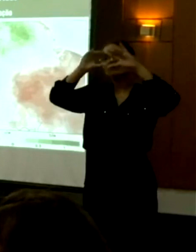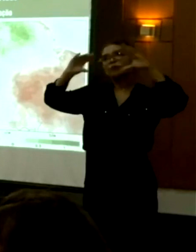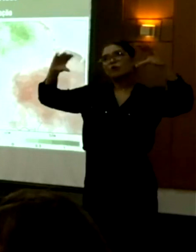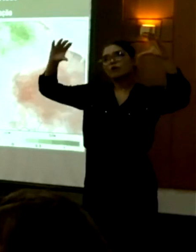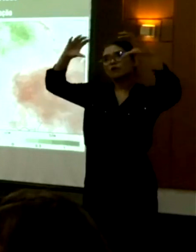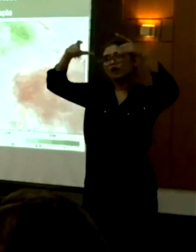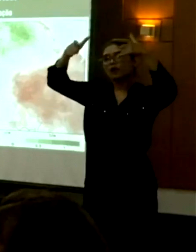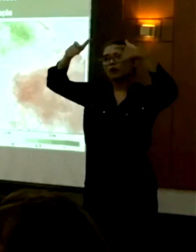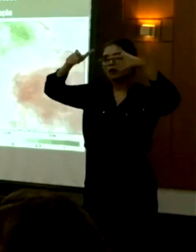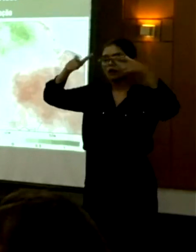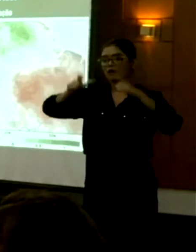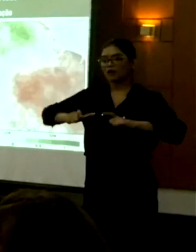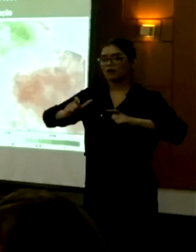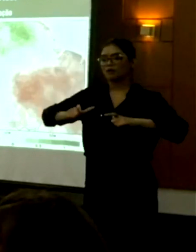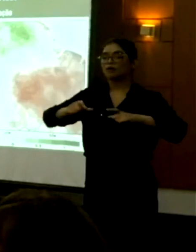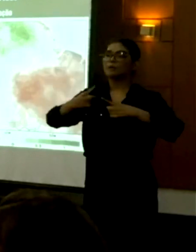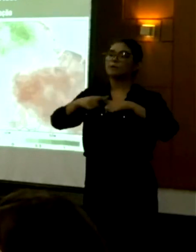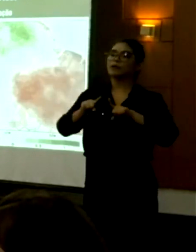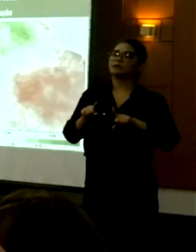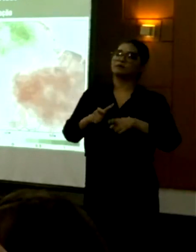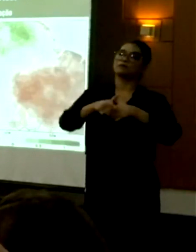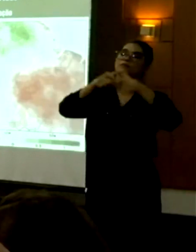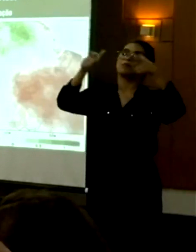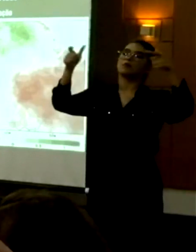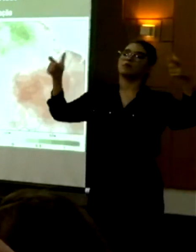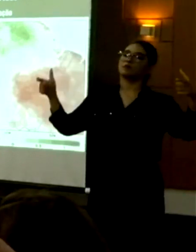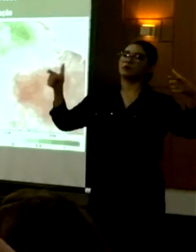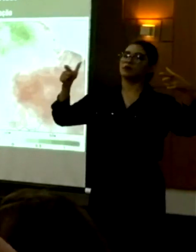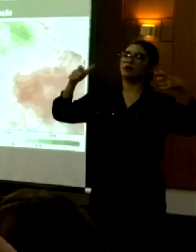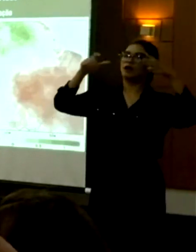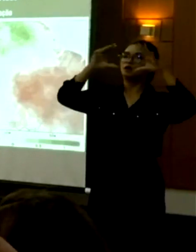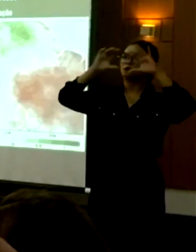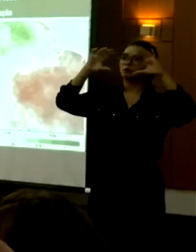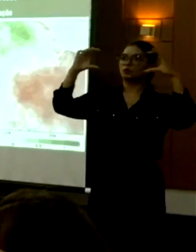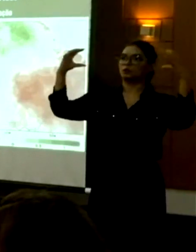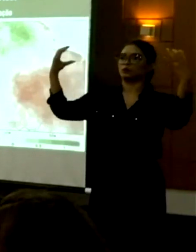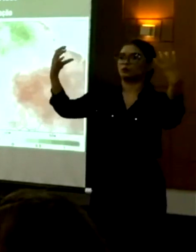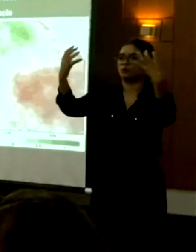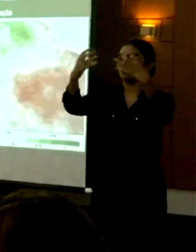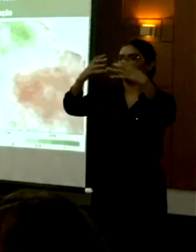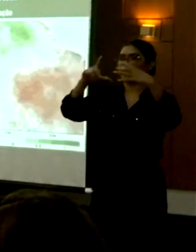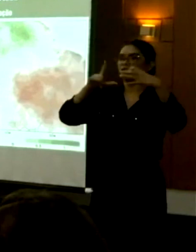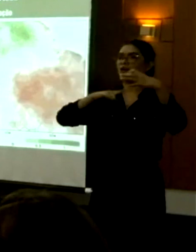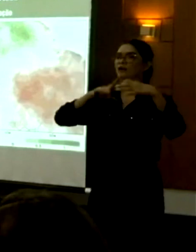but most of the clouds or meteorological systems that promote precipitation are remote, from outside,